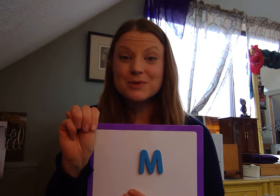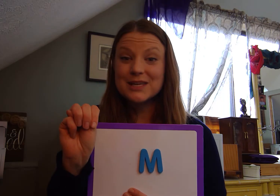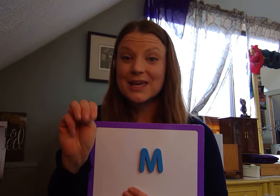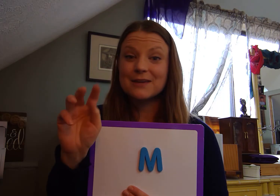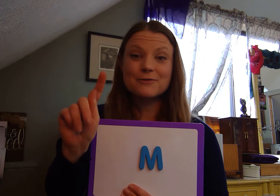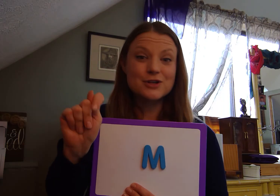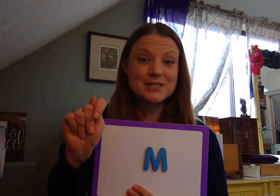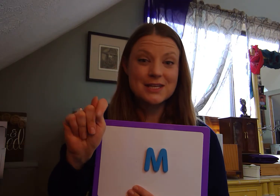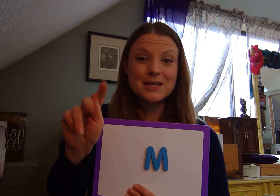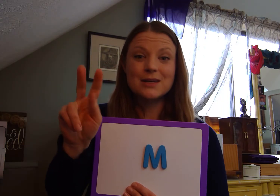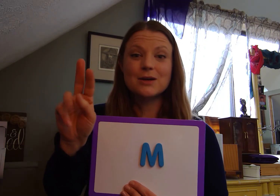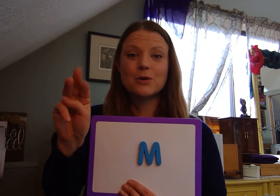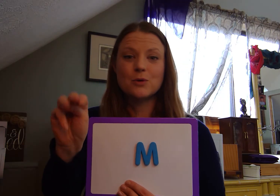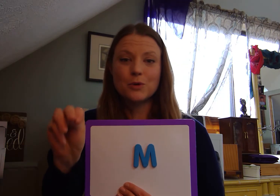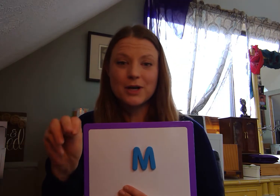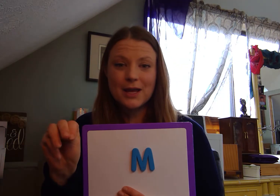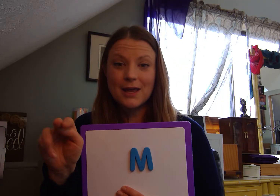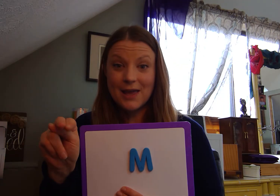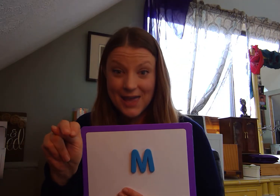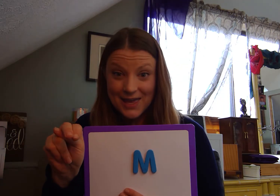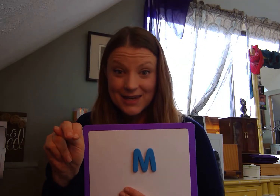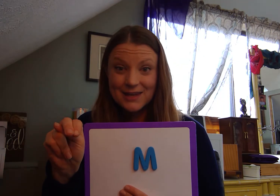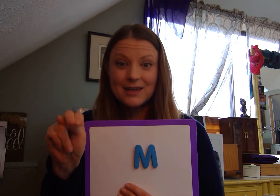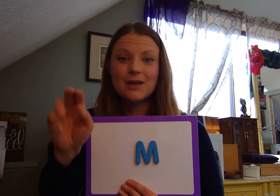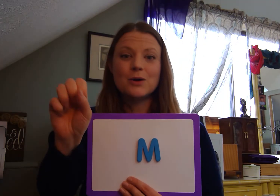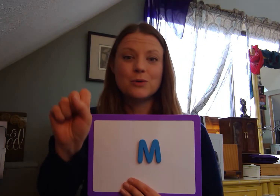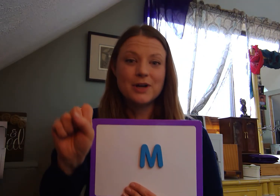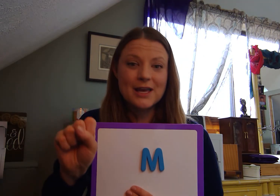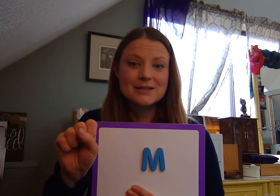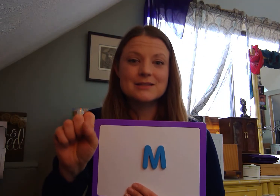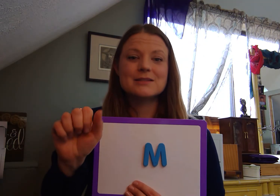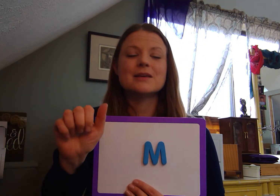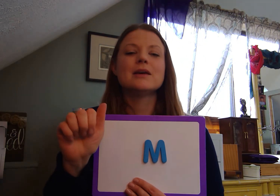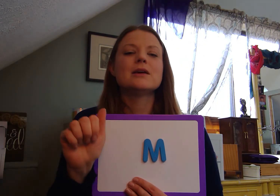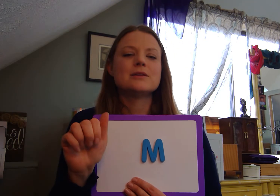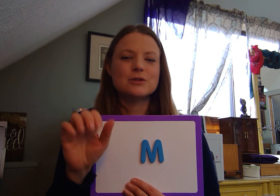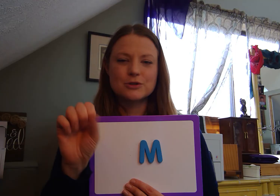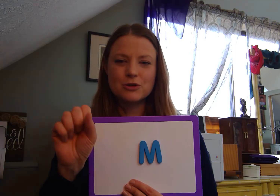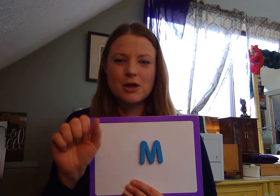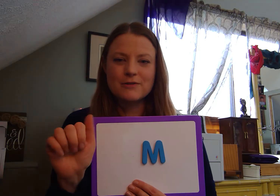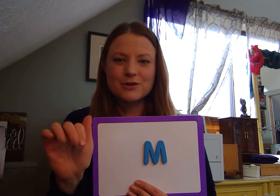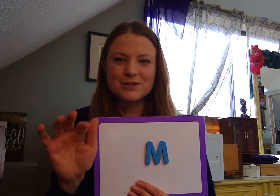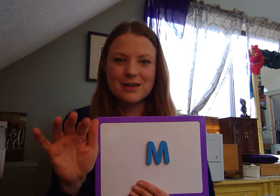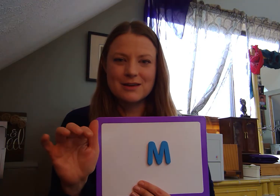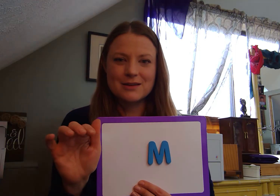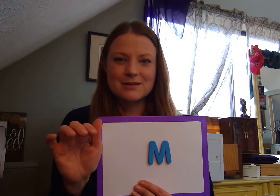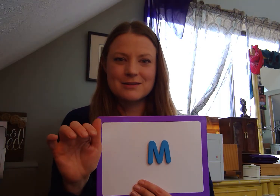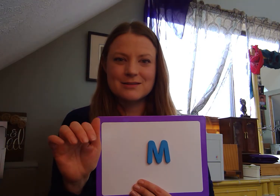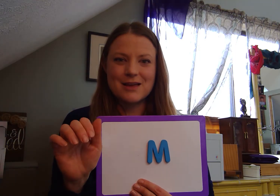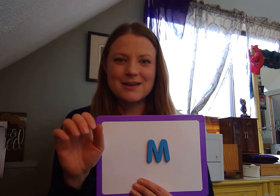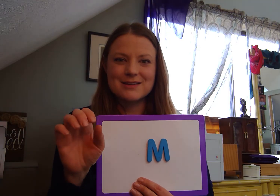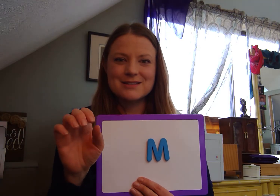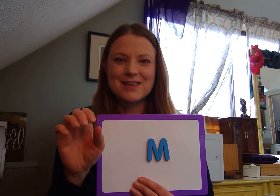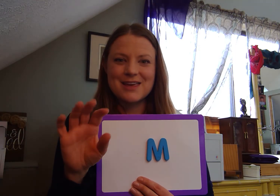mistake it for a "T" or an "N" or an "S" so there's a lot of those sign signs that